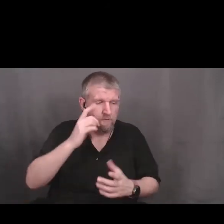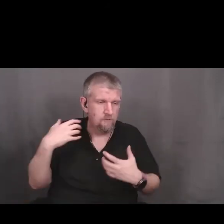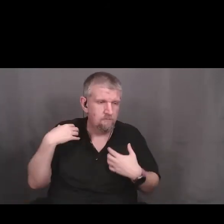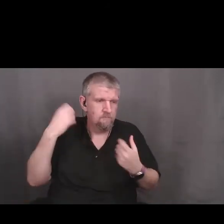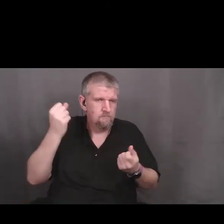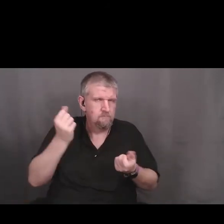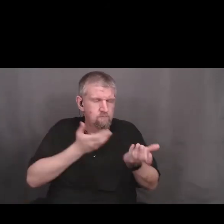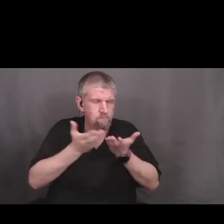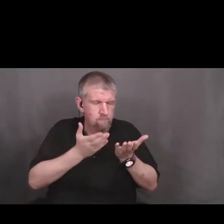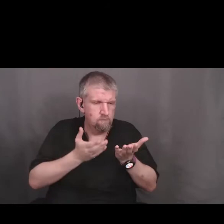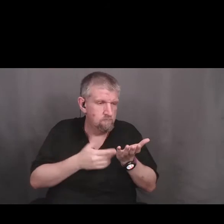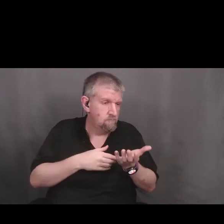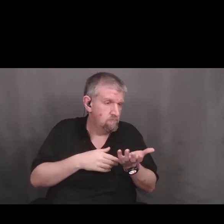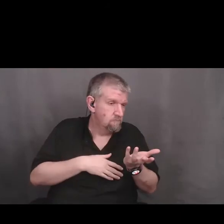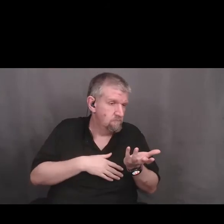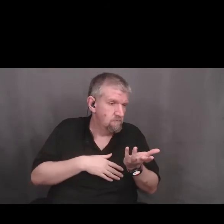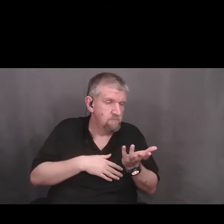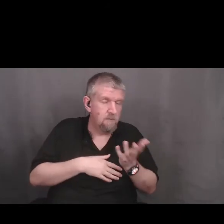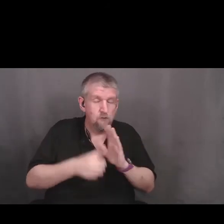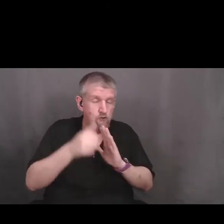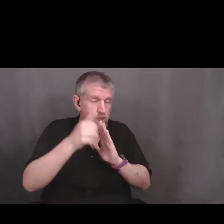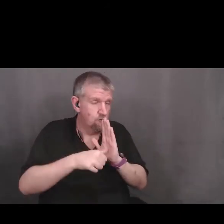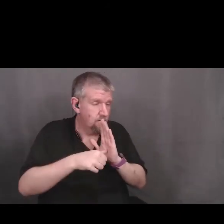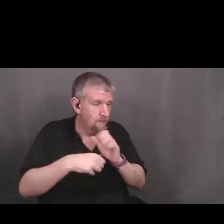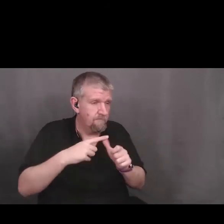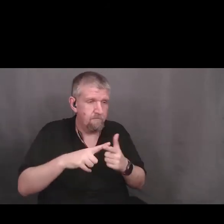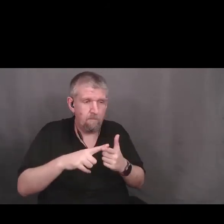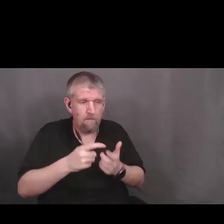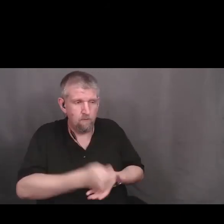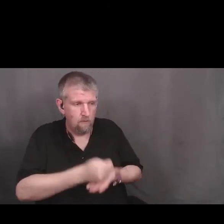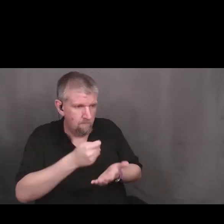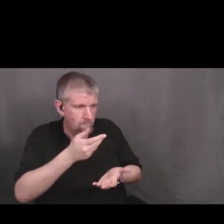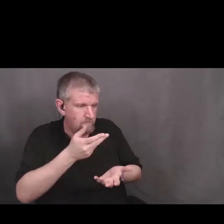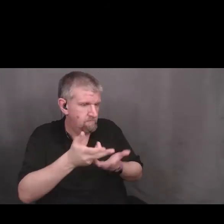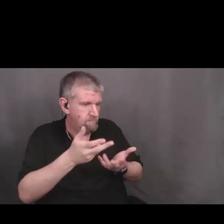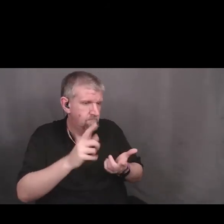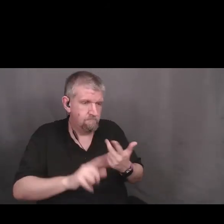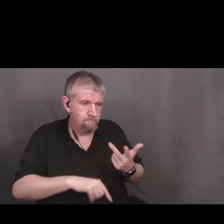which could be in the form of corrective surgery, therapeutic treatment, it could be diagnosis and treatment